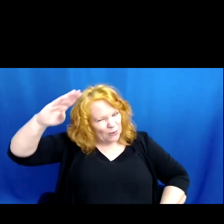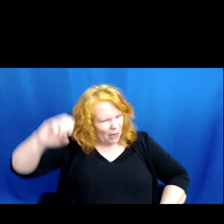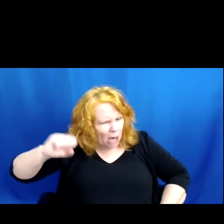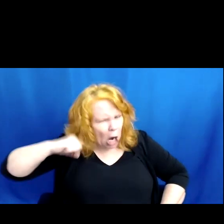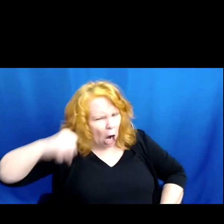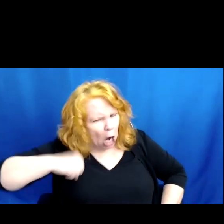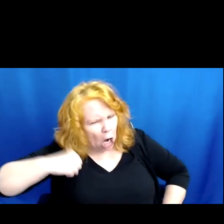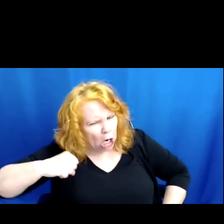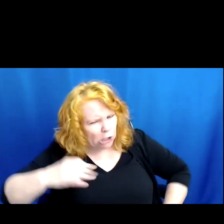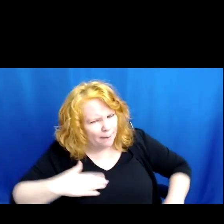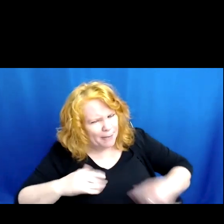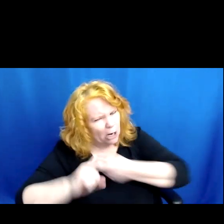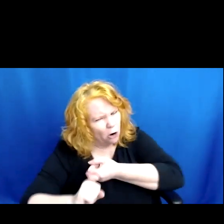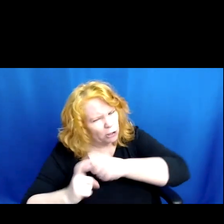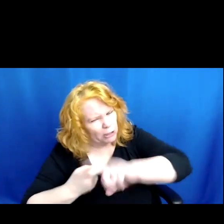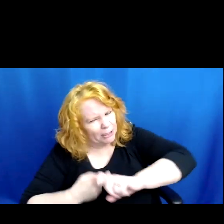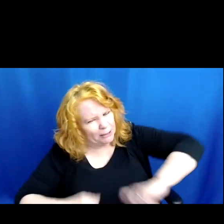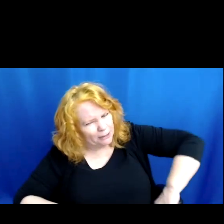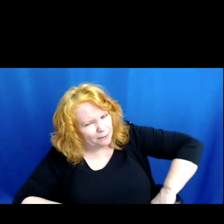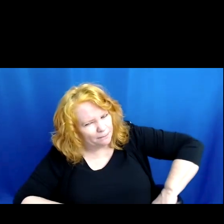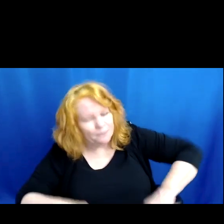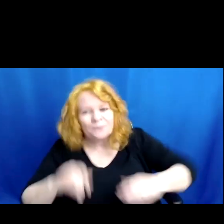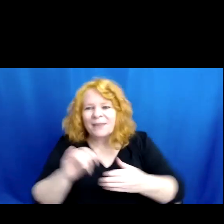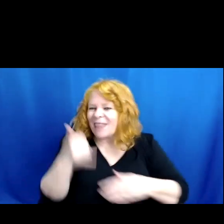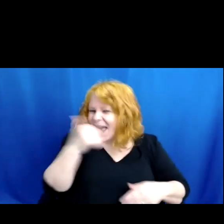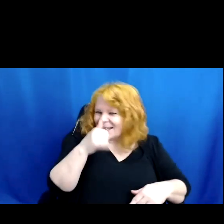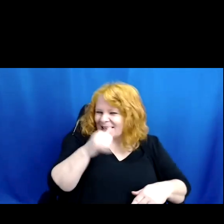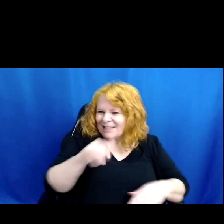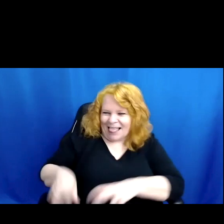Ahoy. That is Silly Sailor Sid.